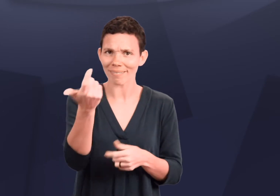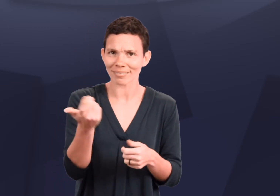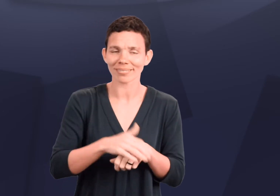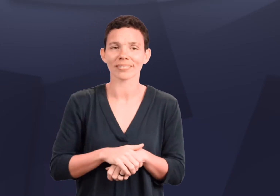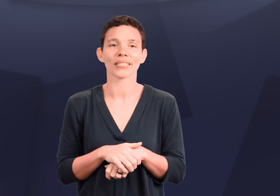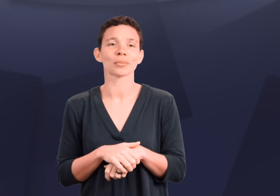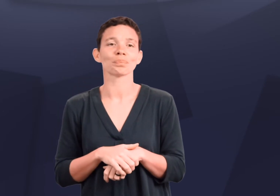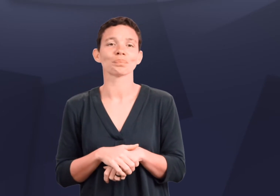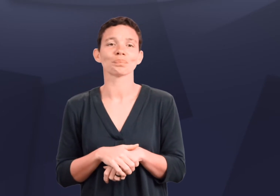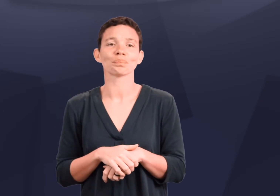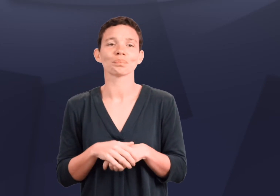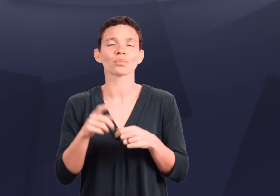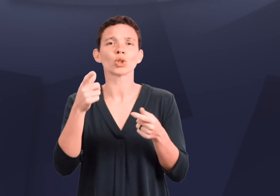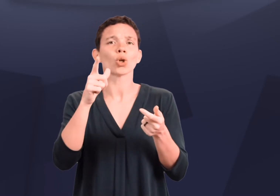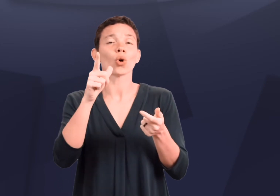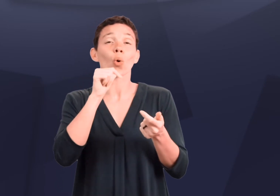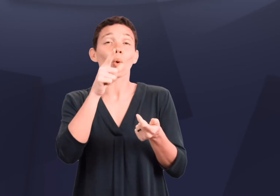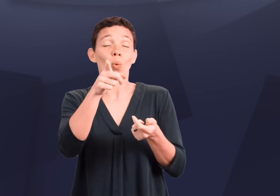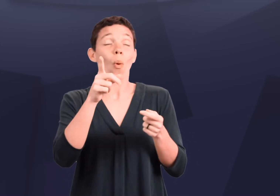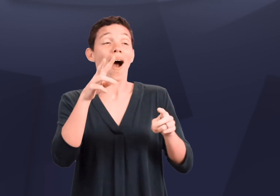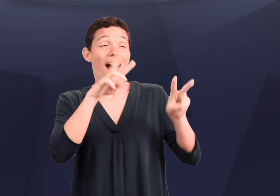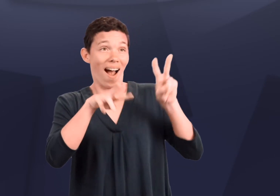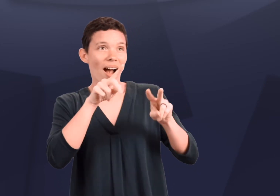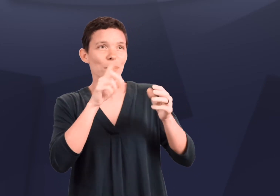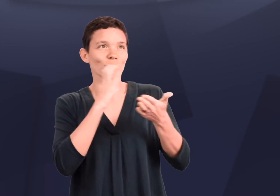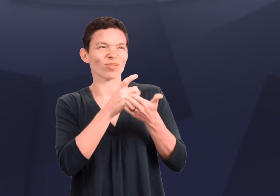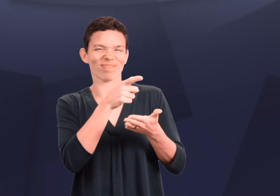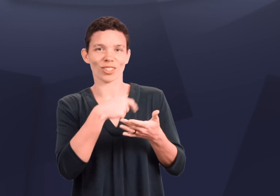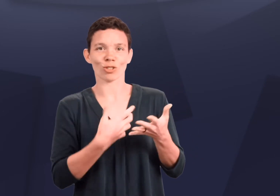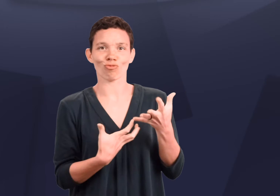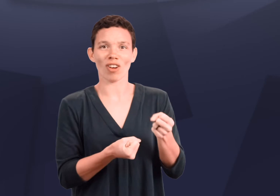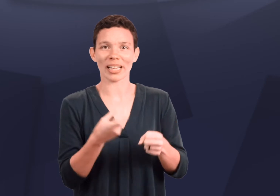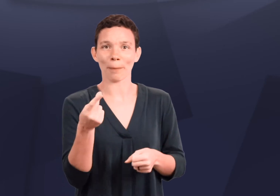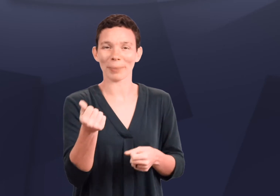Which of the people do you trust immediately?